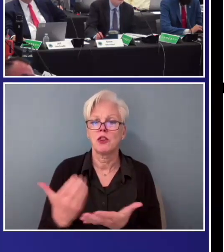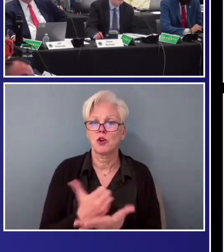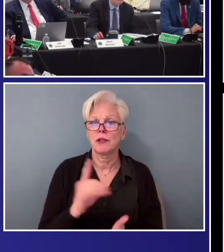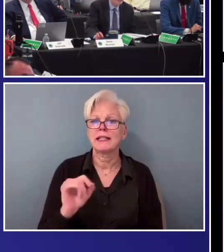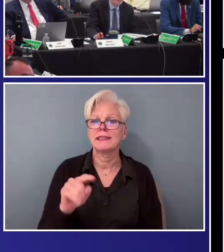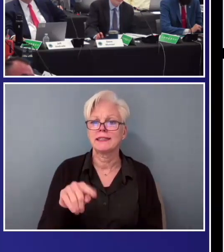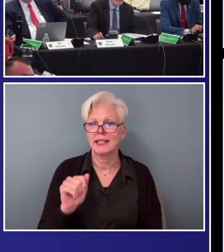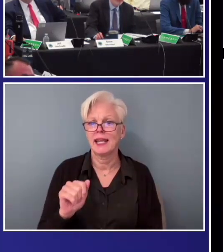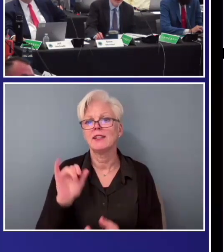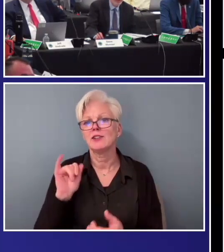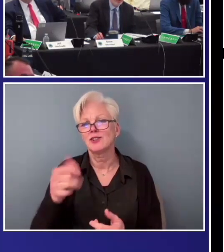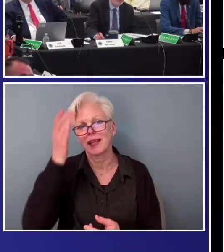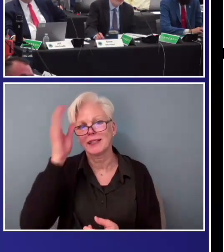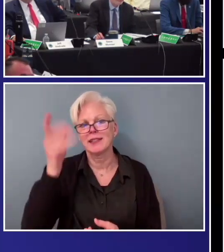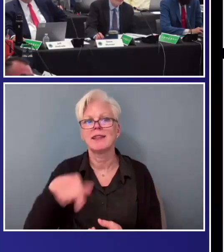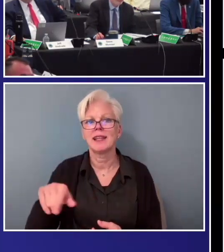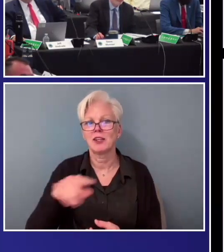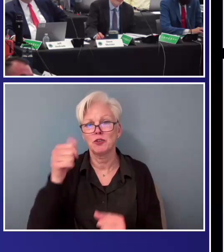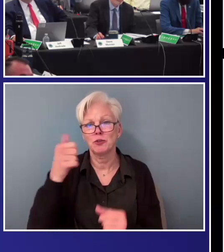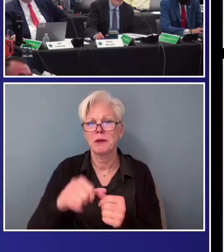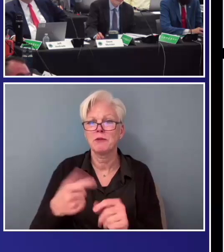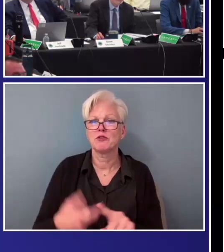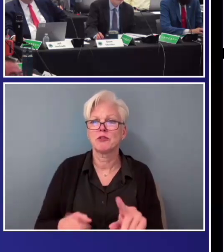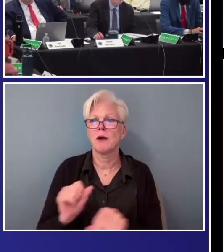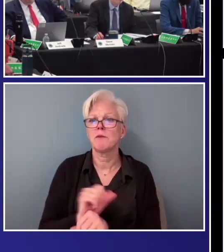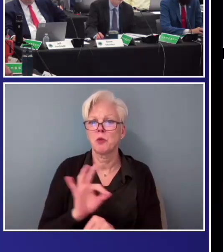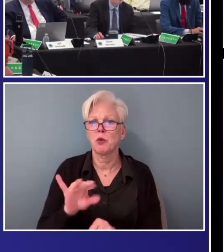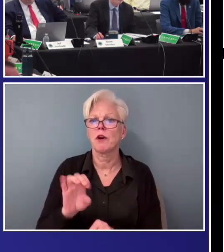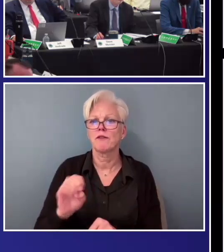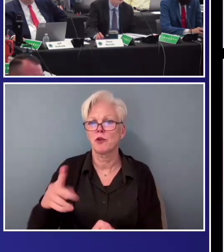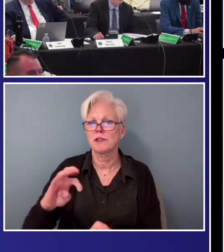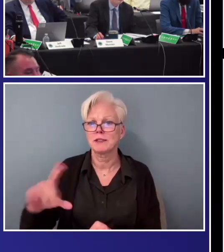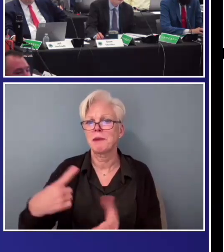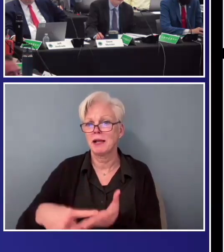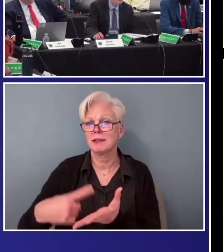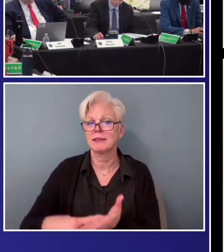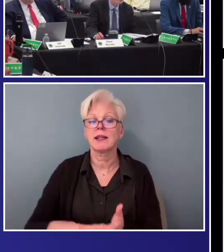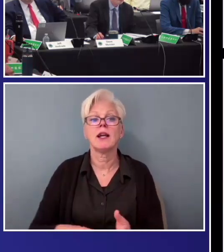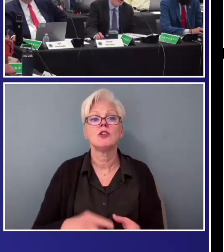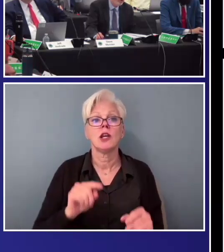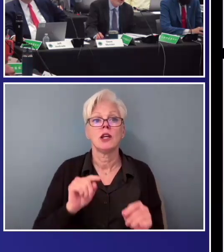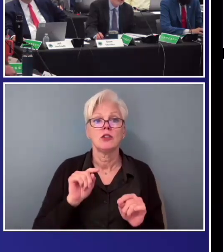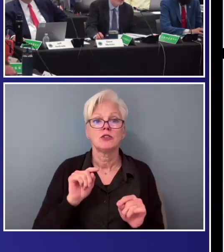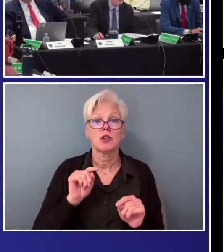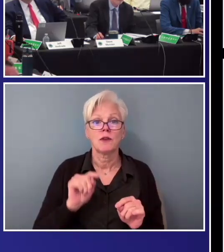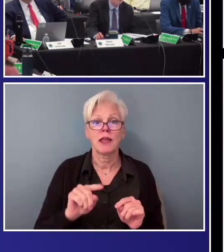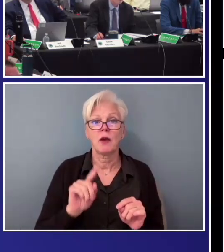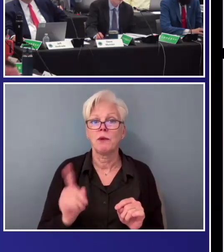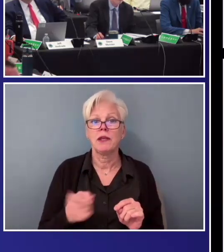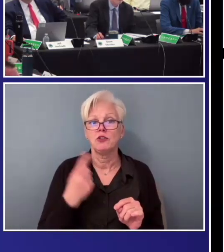So this is a concept that you guys recall from our Workforce Pell discussions. And here is where all we do is remove the